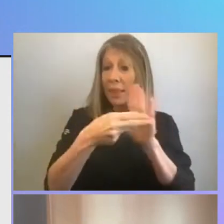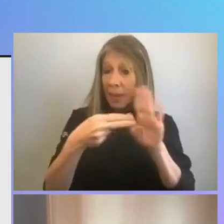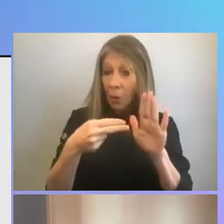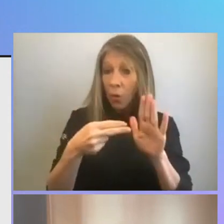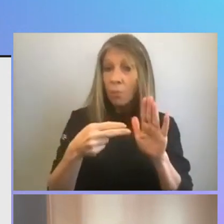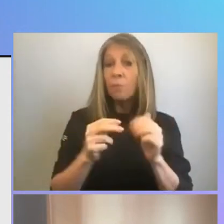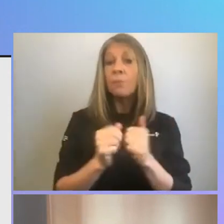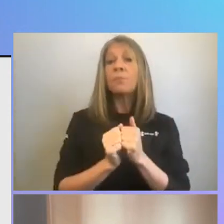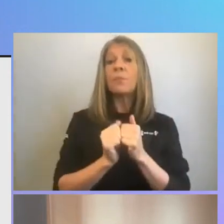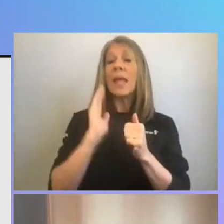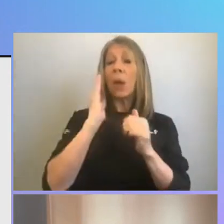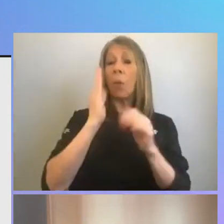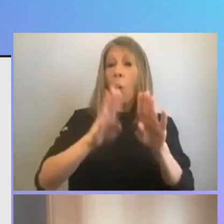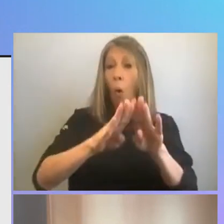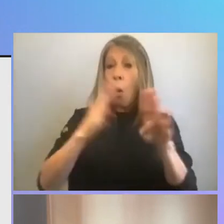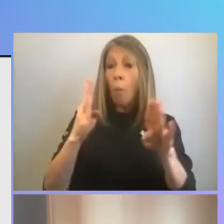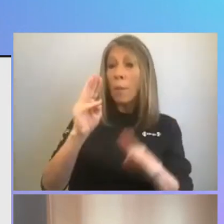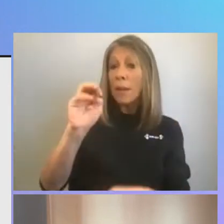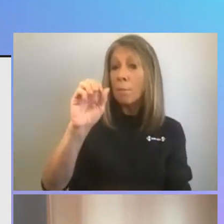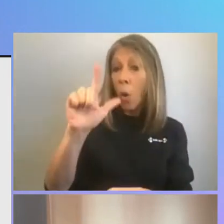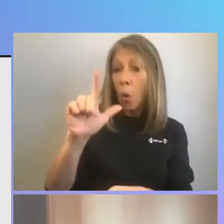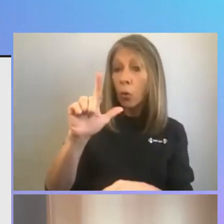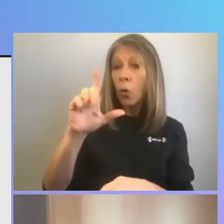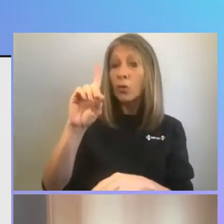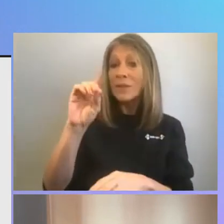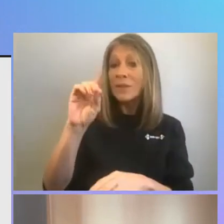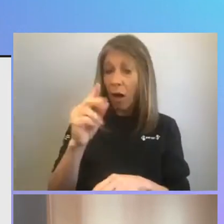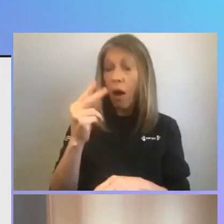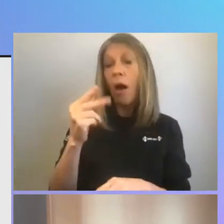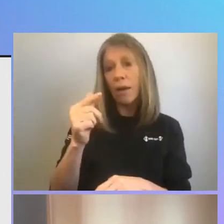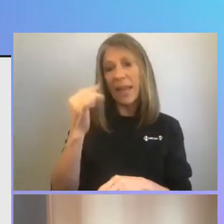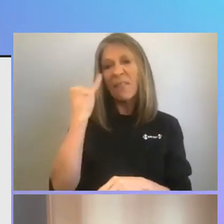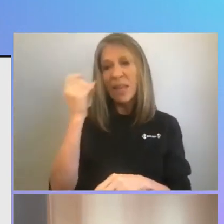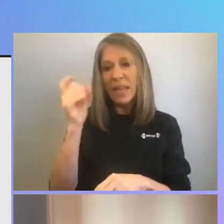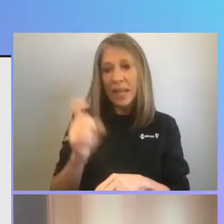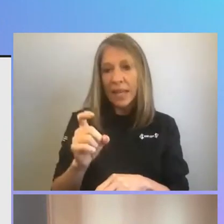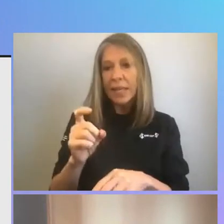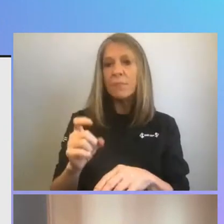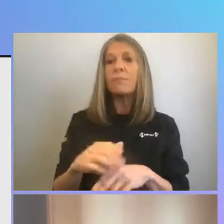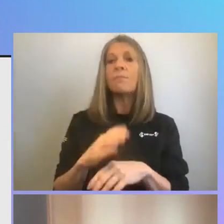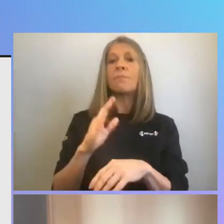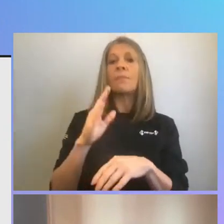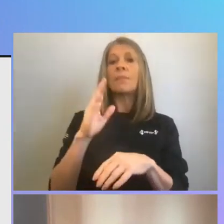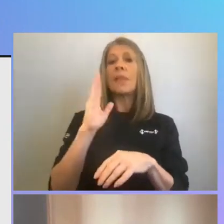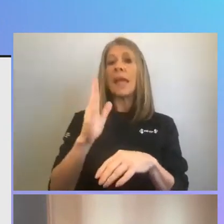a modal dialog if applicable. Its state collapse expanded if